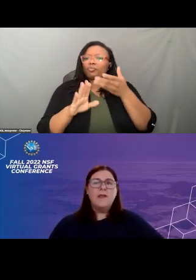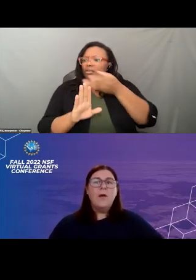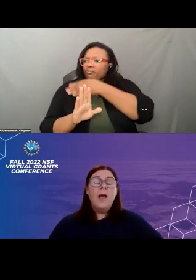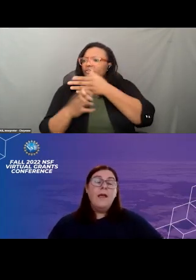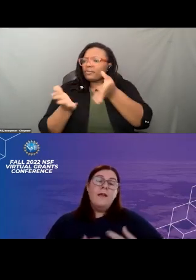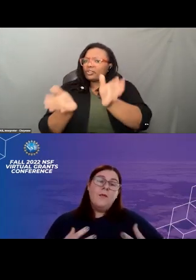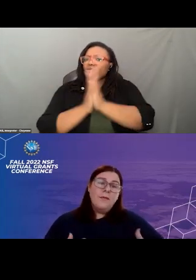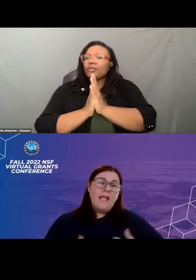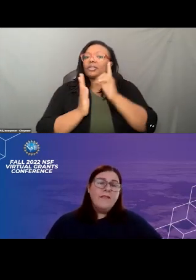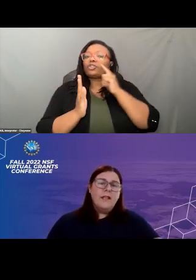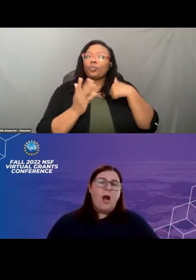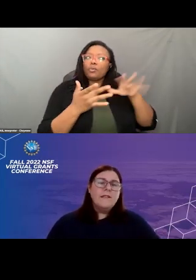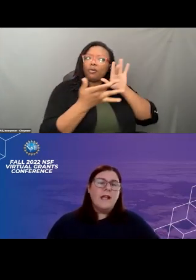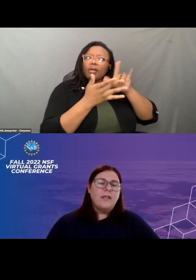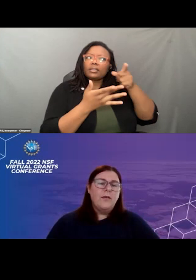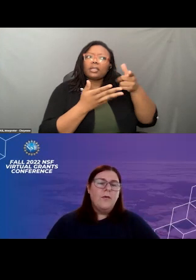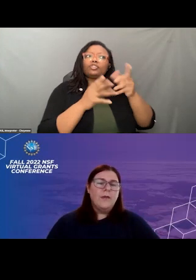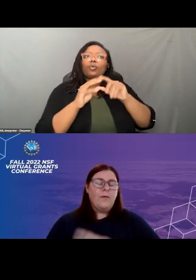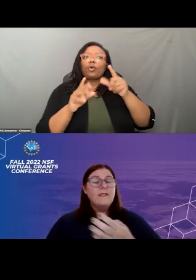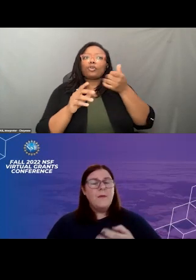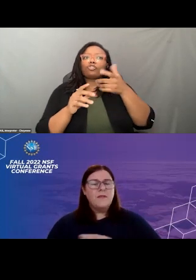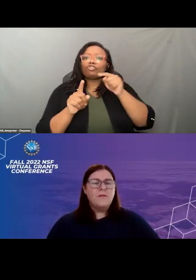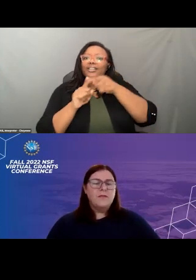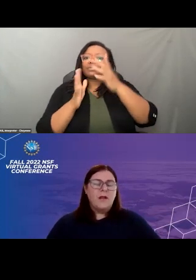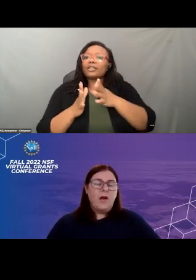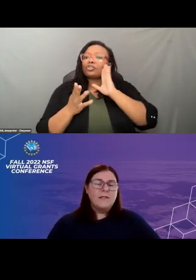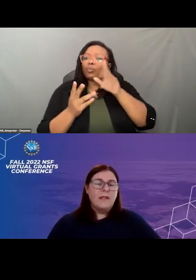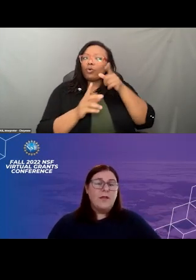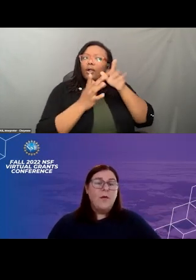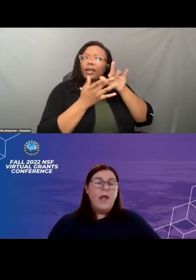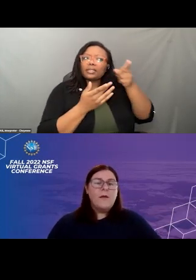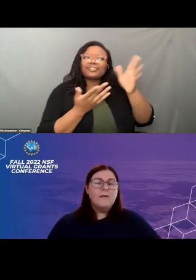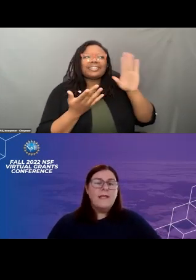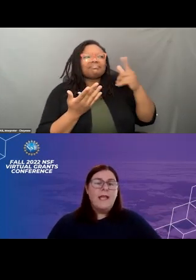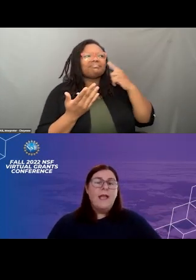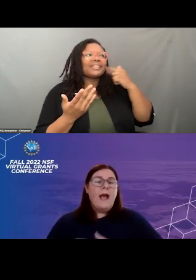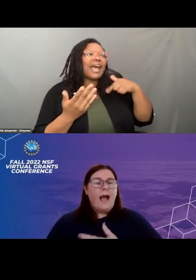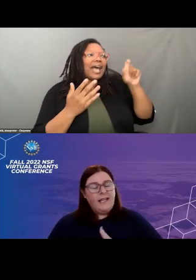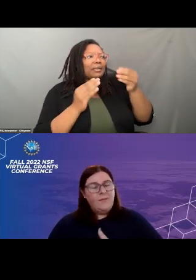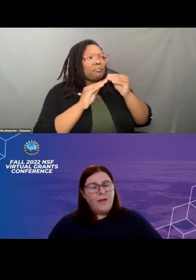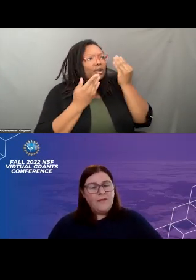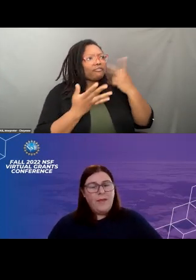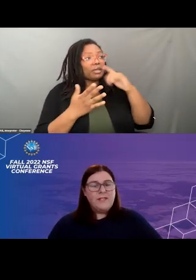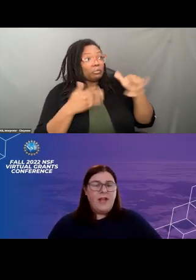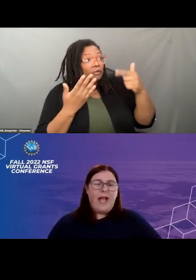So we'll definitely contact you, or the grant specialist will contact you. And we'll say, I need more information.